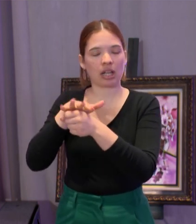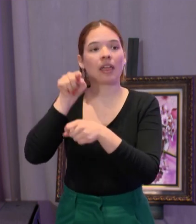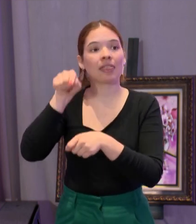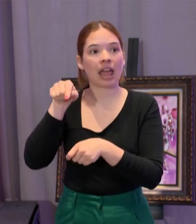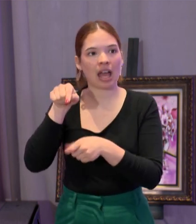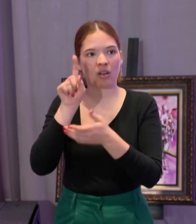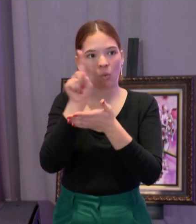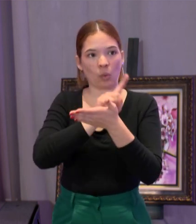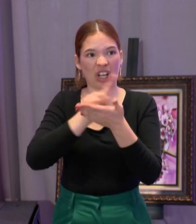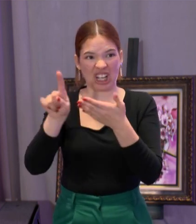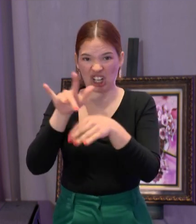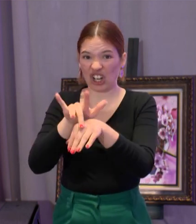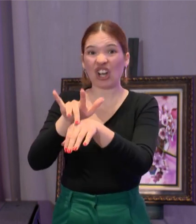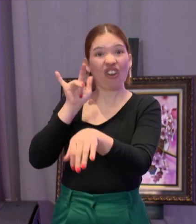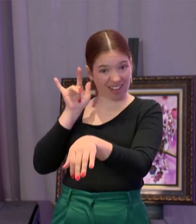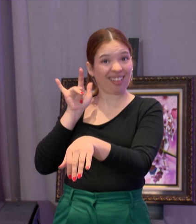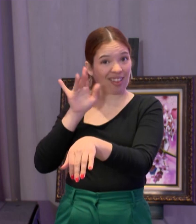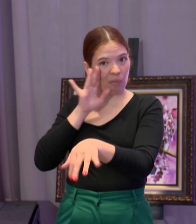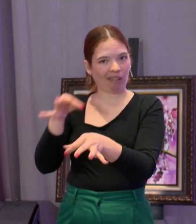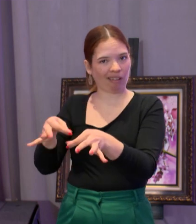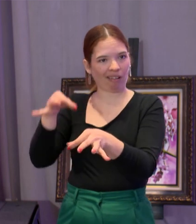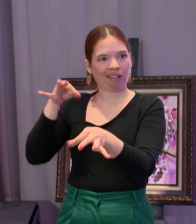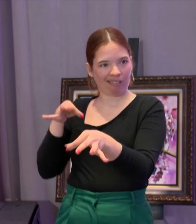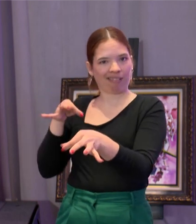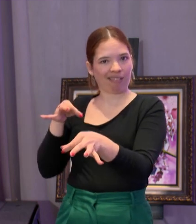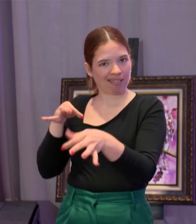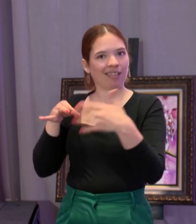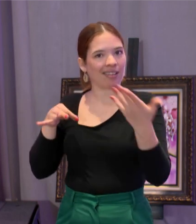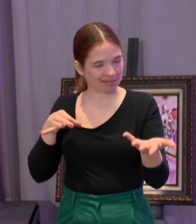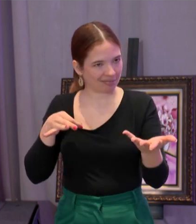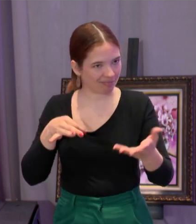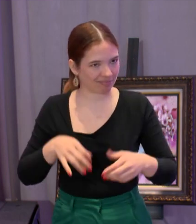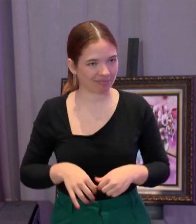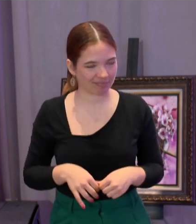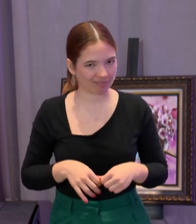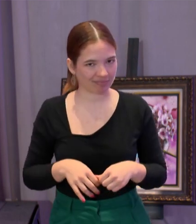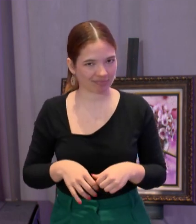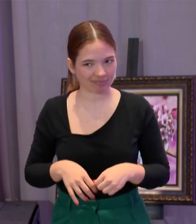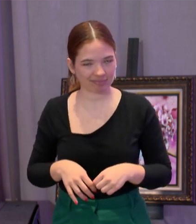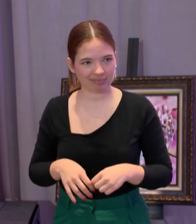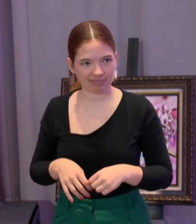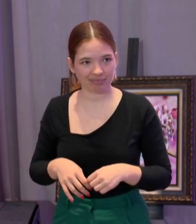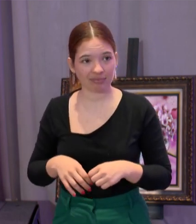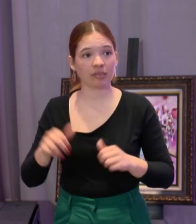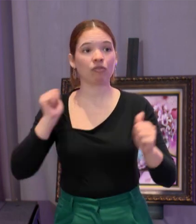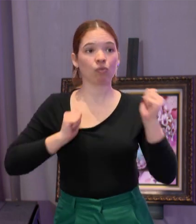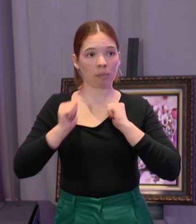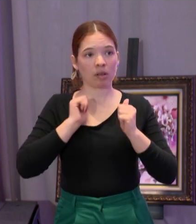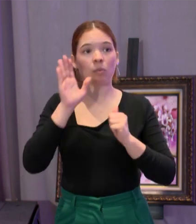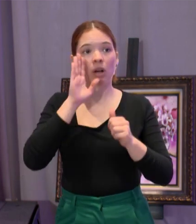AREA A WEEK EARLY. AND PERFORMANCES WILL START ON MARCH 18th.